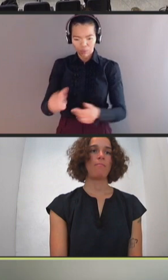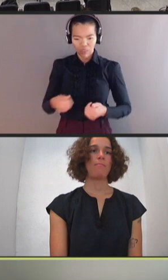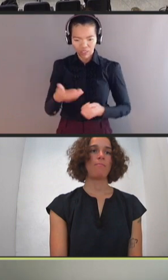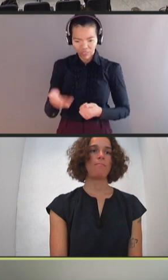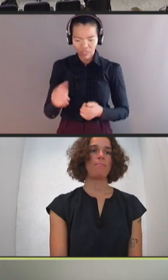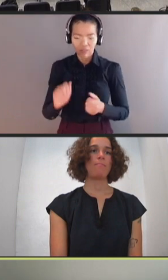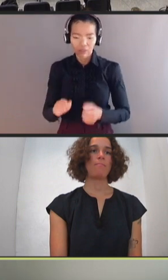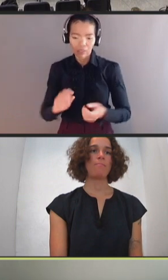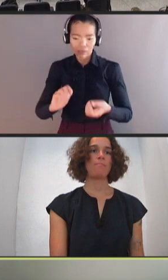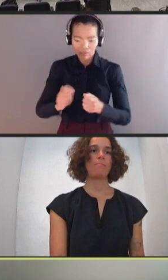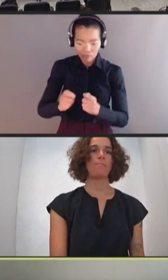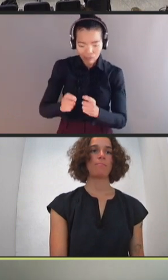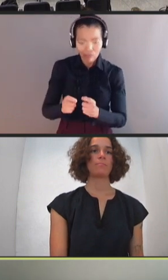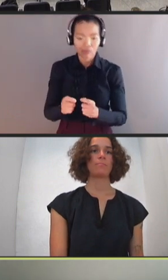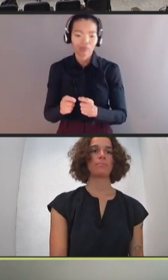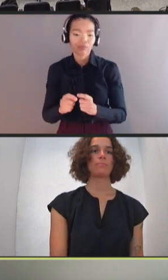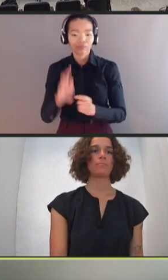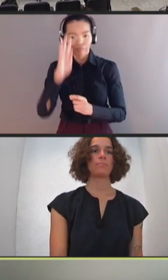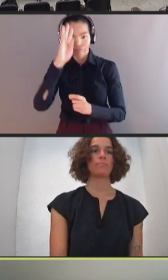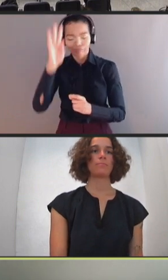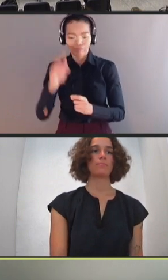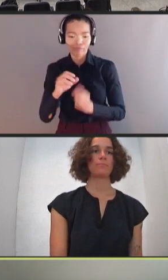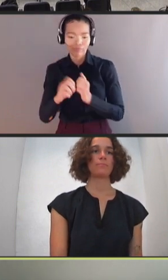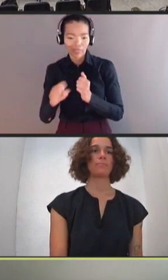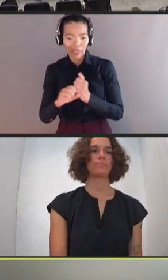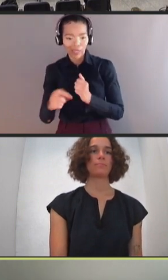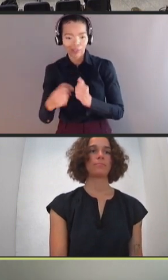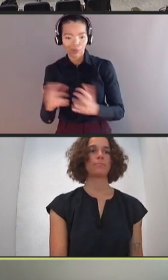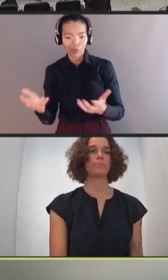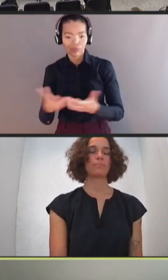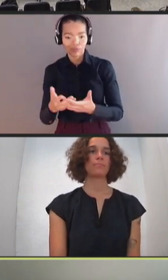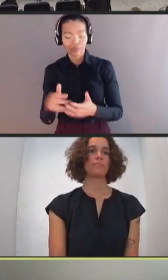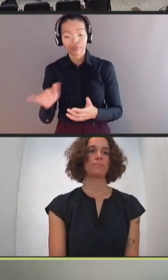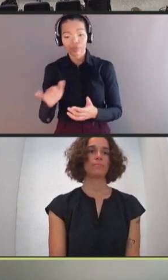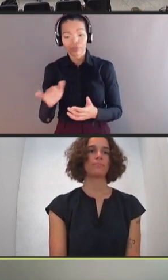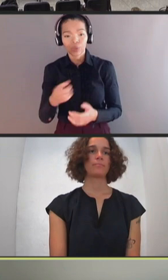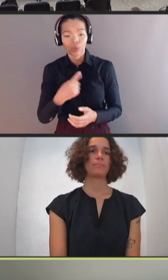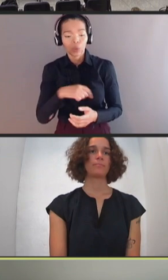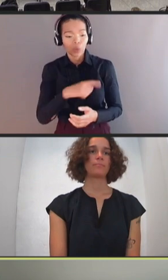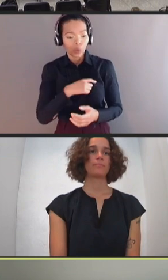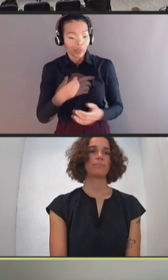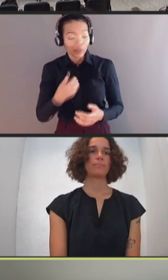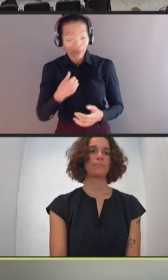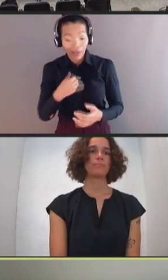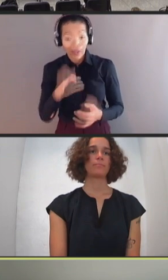as needed. We've conducted in depth interviews with -- among adults 65-plus and healthcare